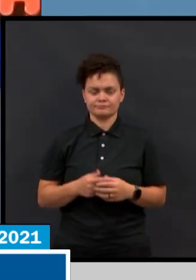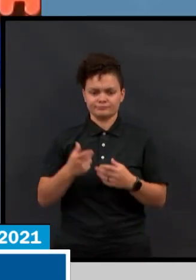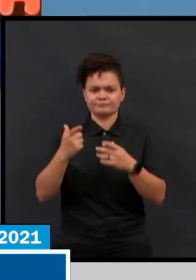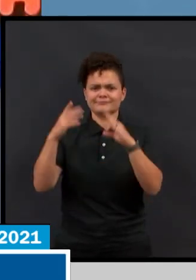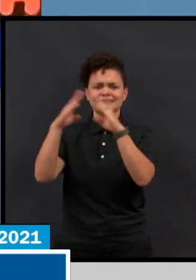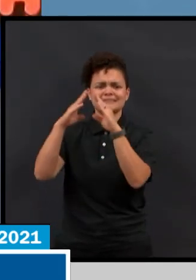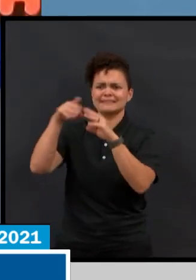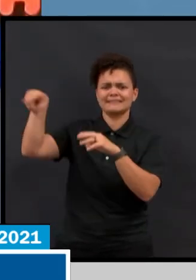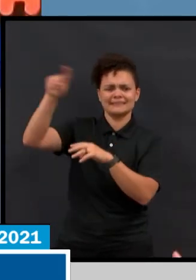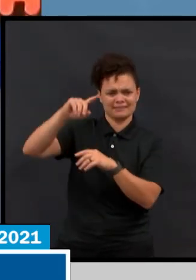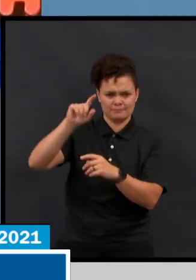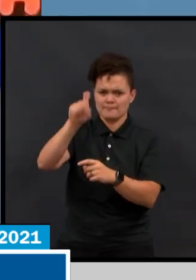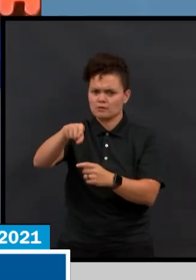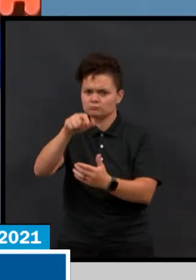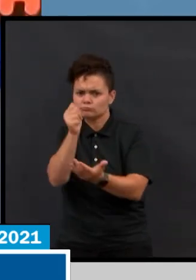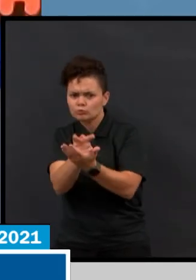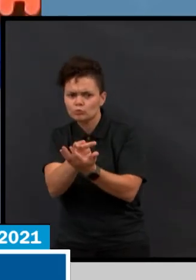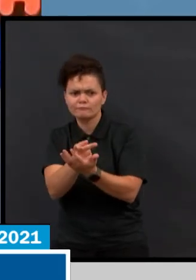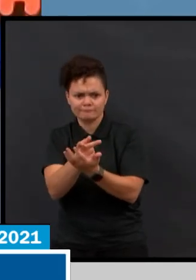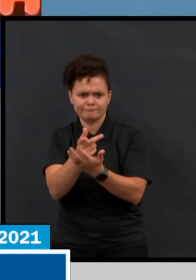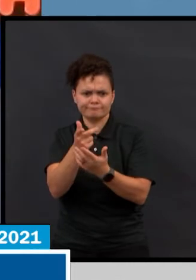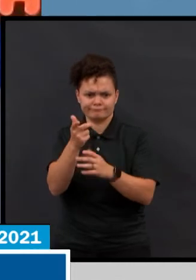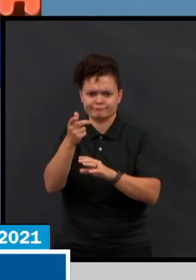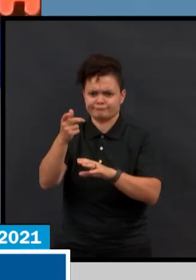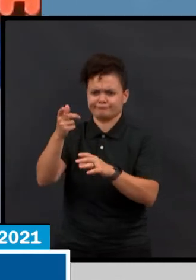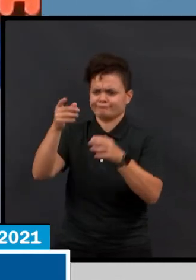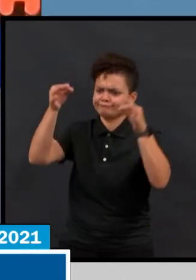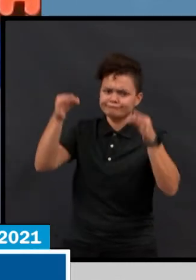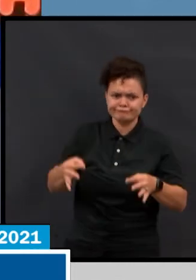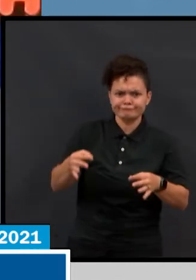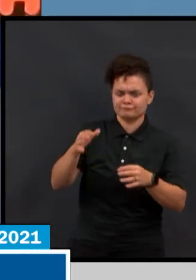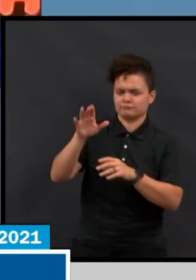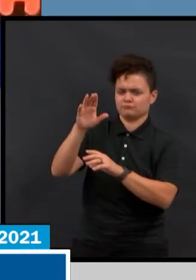please make sure you're aware of that process and stay tuned and keep in touch with my office as we